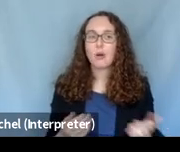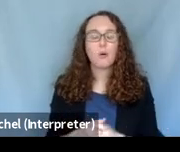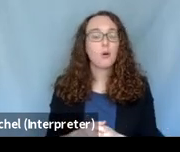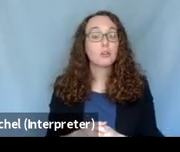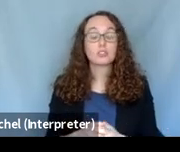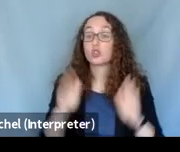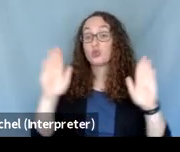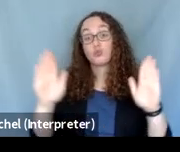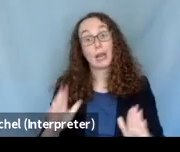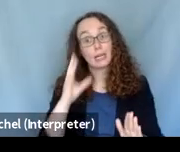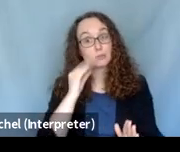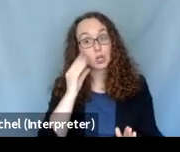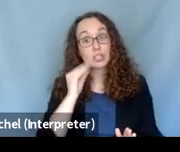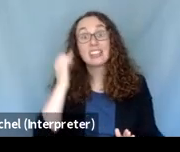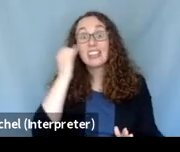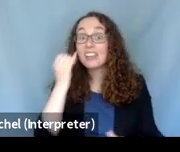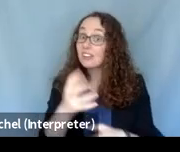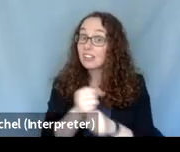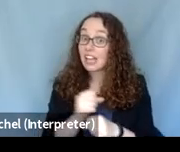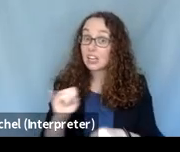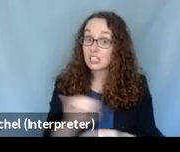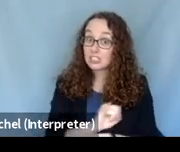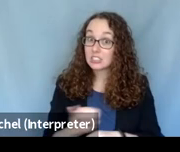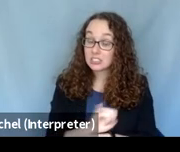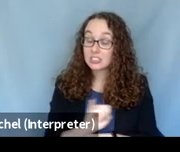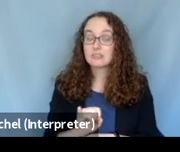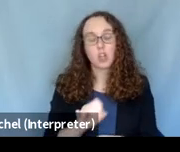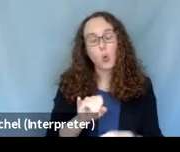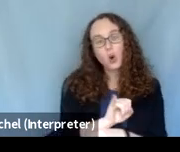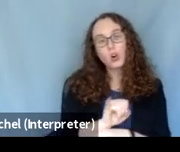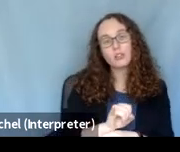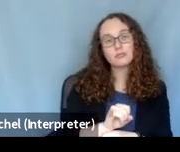the internship, if you're awarded it, awarded an internship, HACU